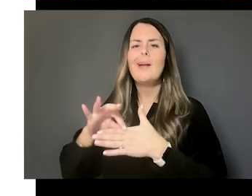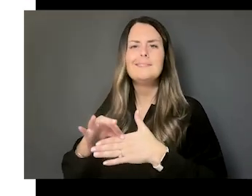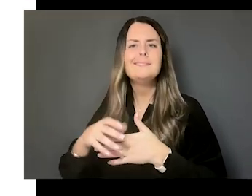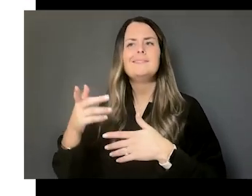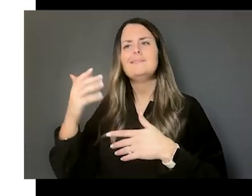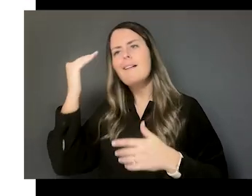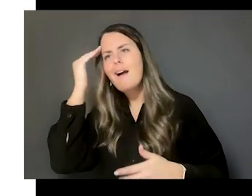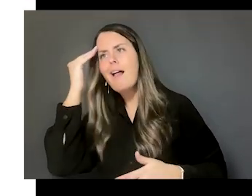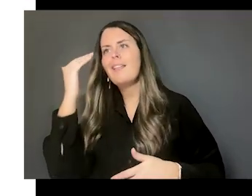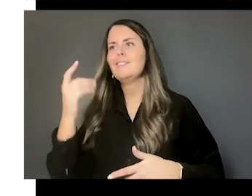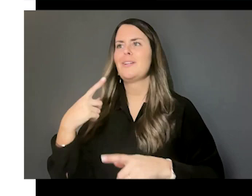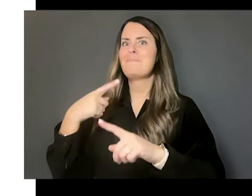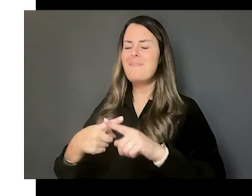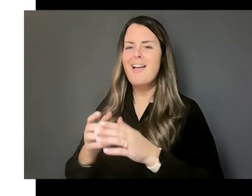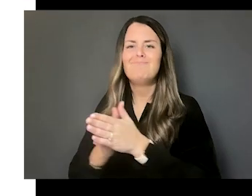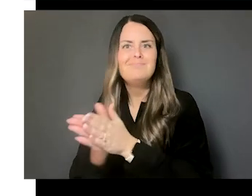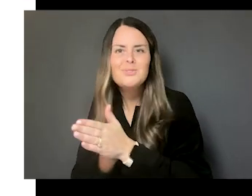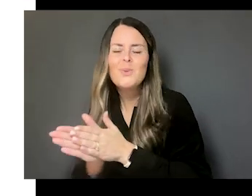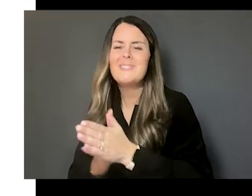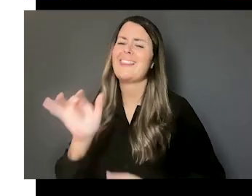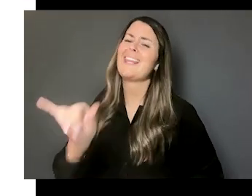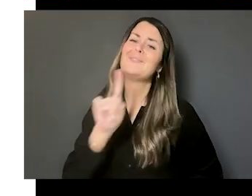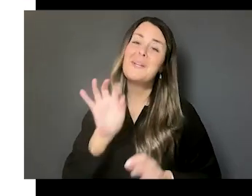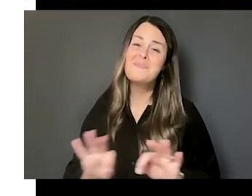and enthusiasm, and that was really important for us to put in.